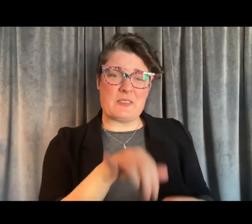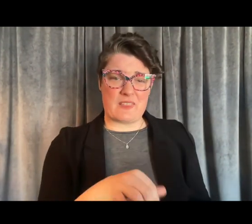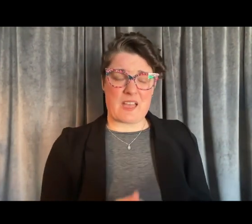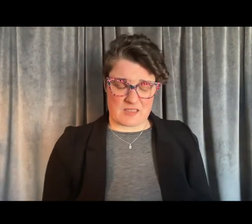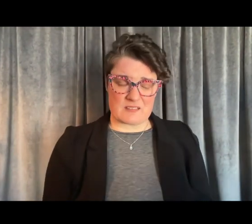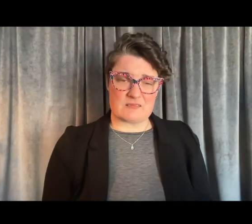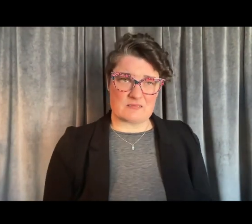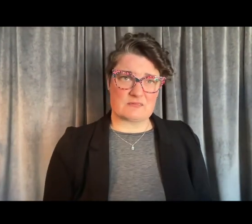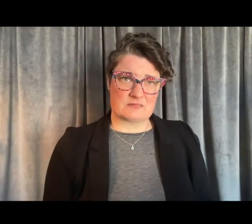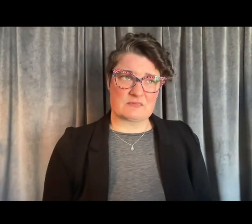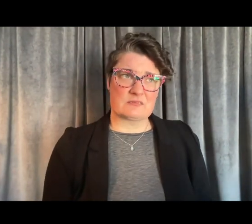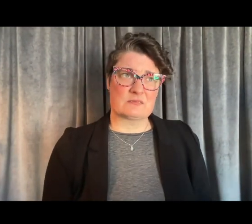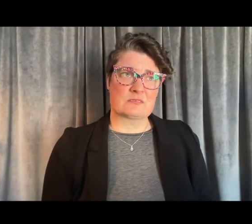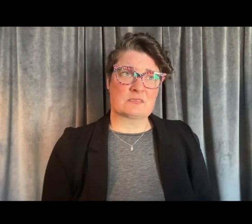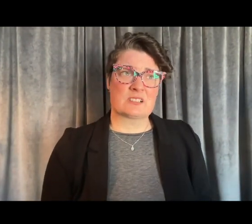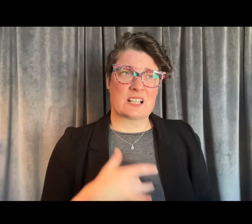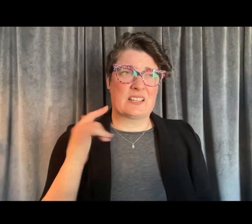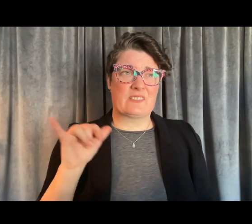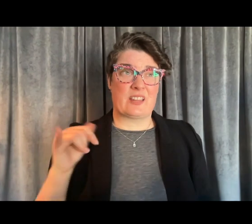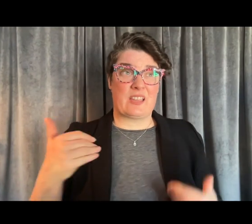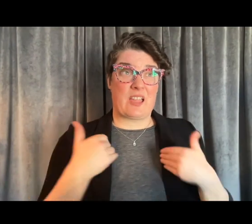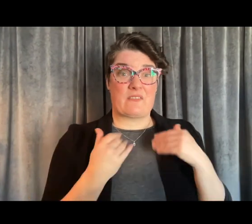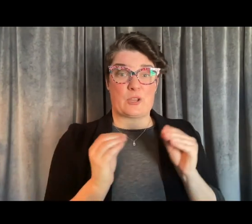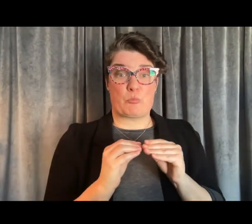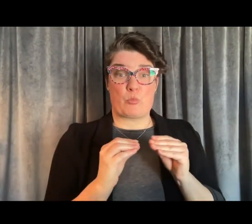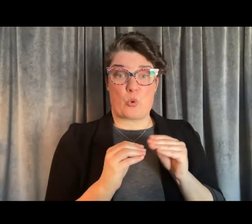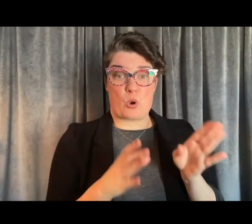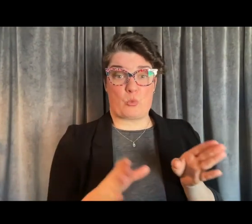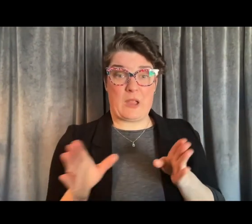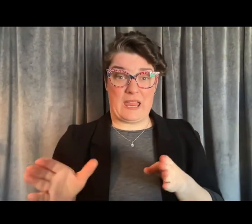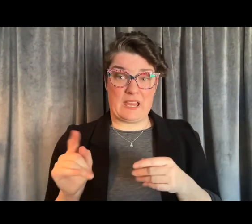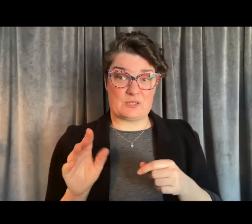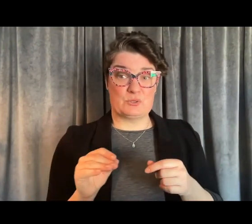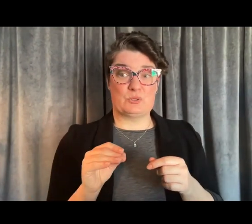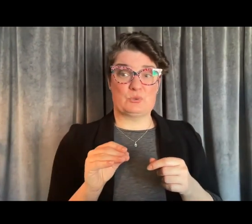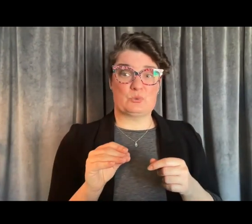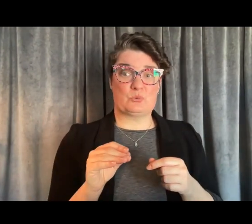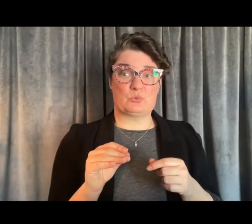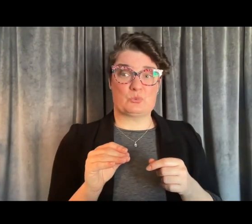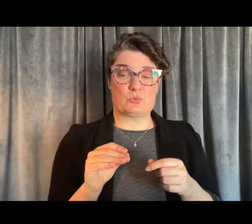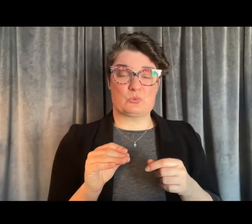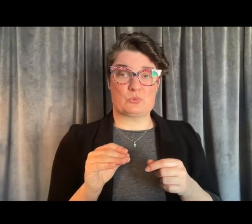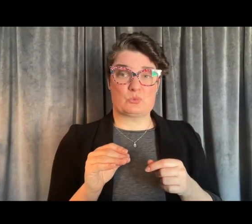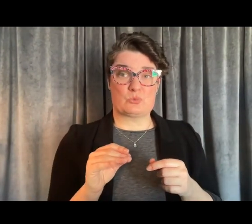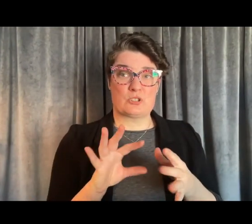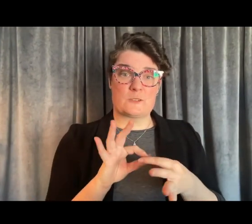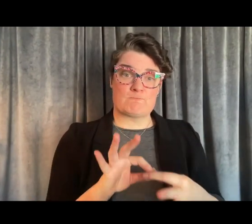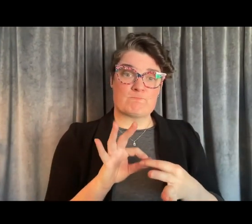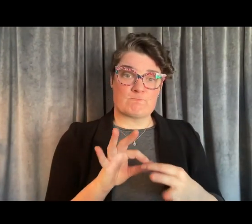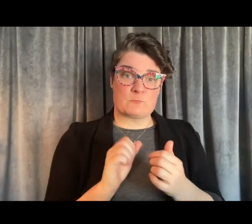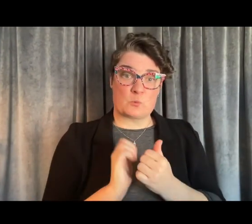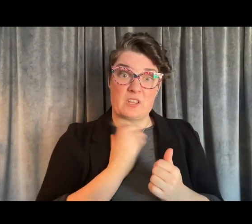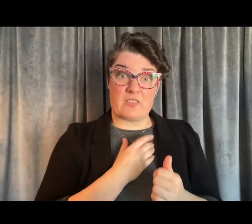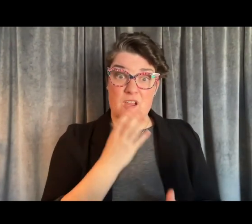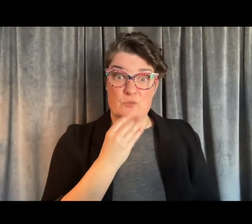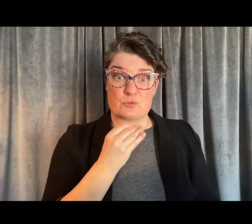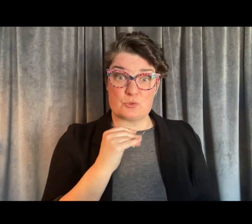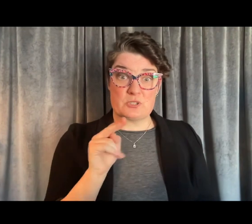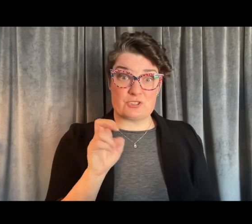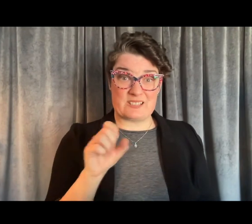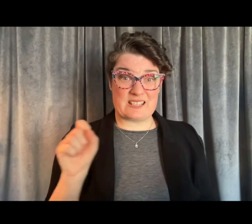I feel like having more ways to enter into our Jewishness especially for white Jews,